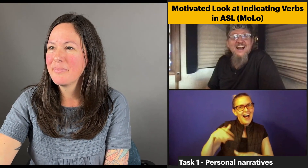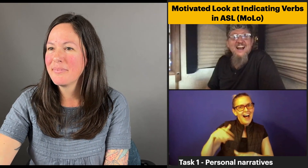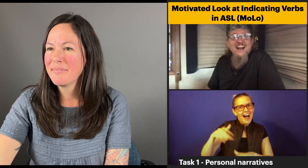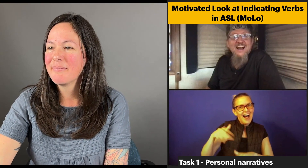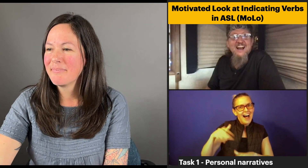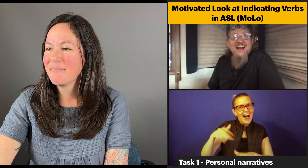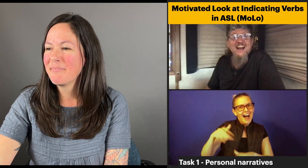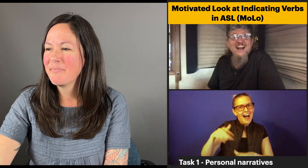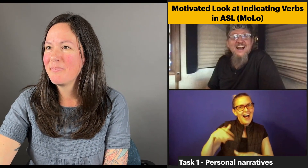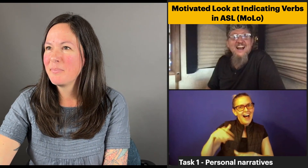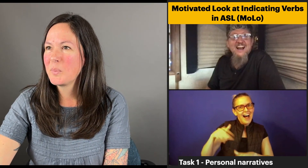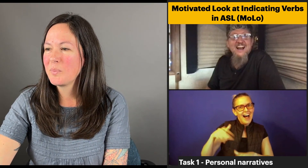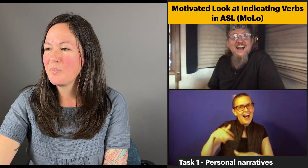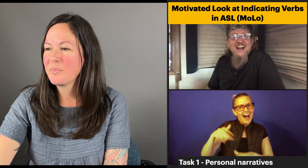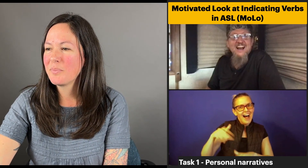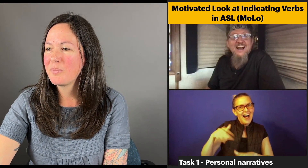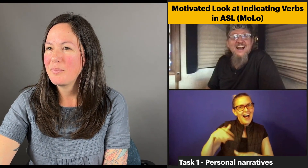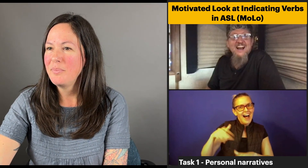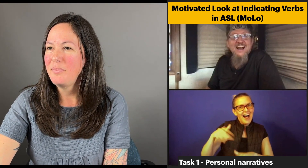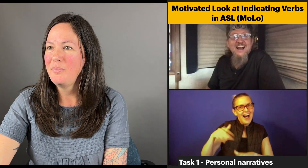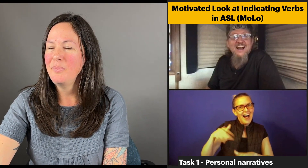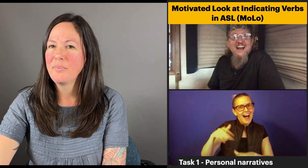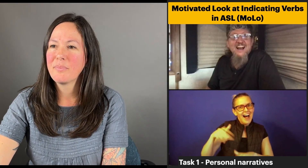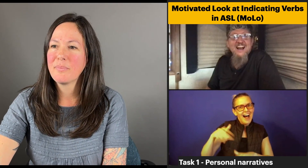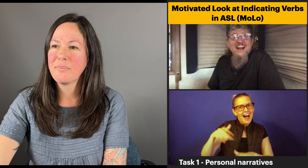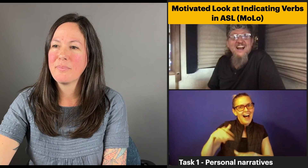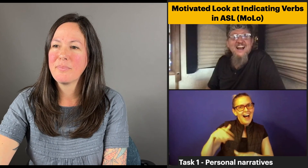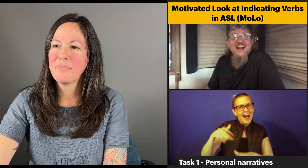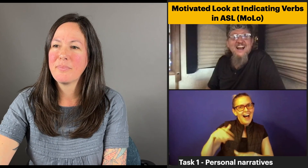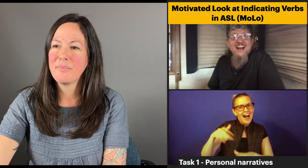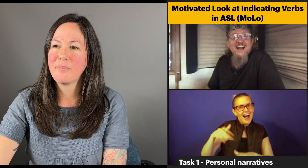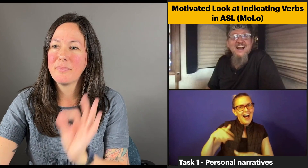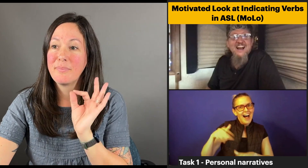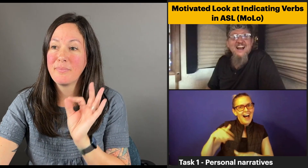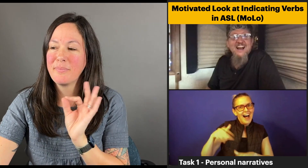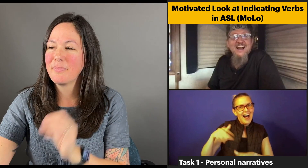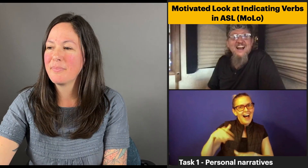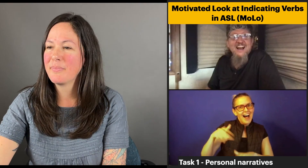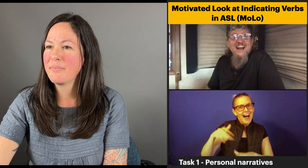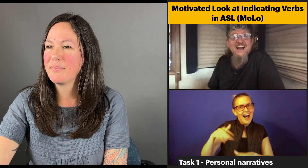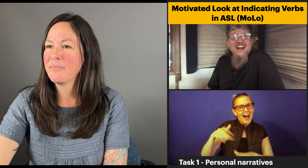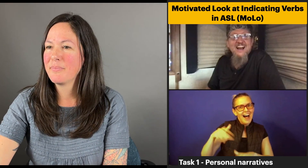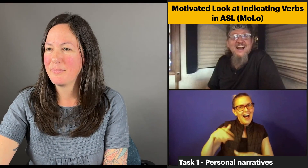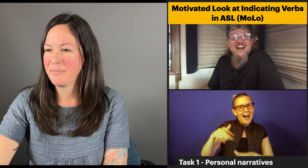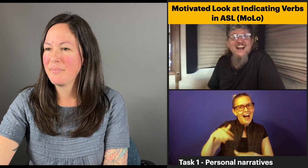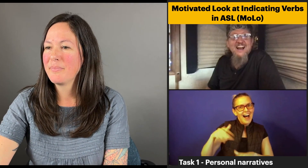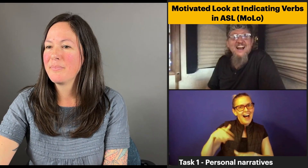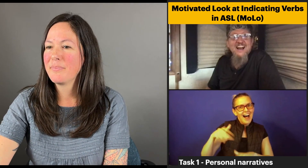signing like ooh wow that's cool in reaction to to the other person having just told a narrative so in this